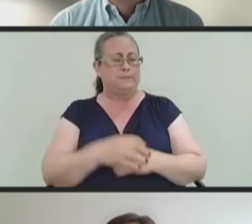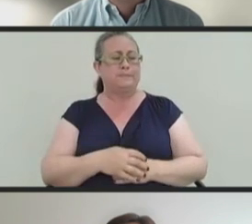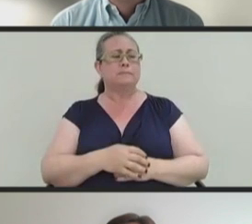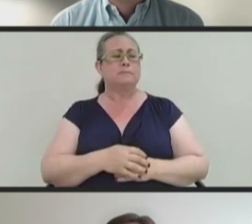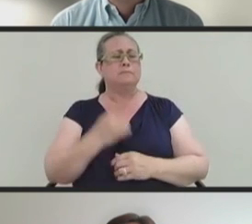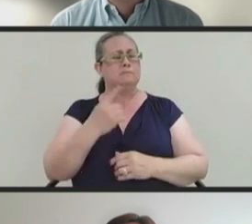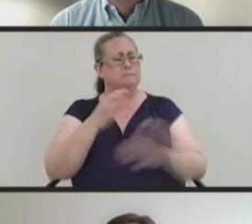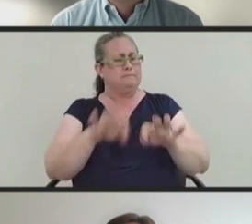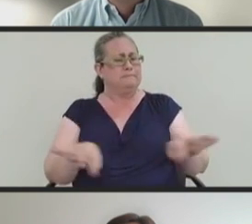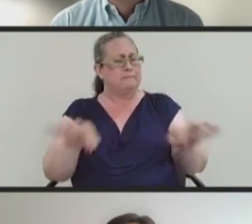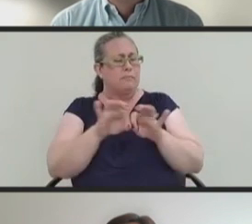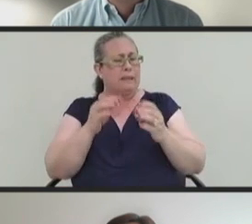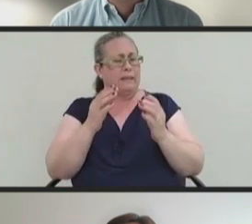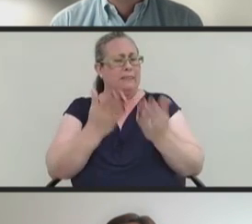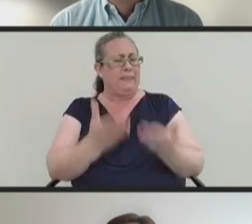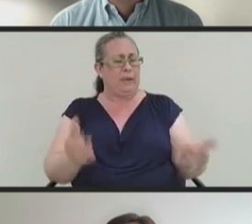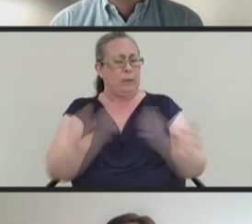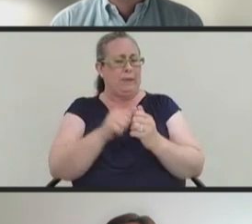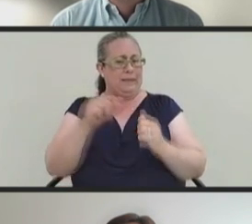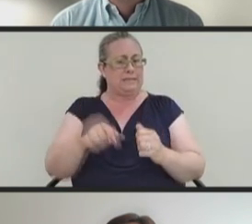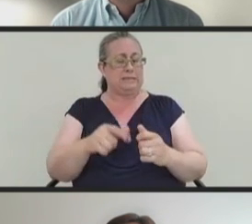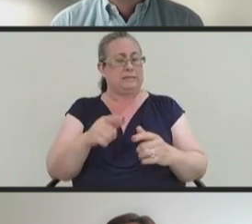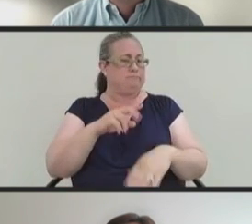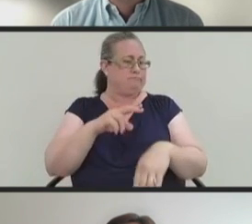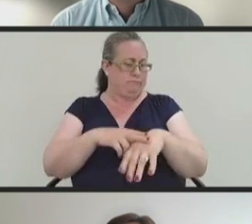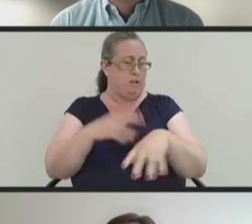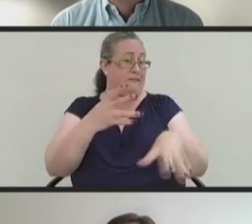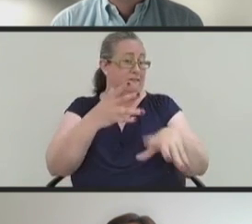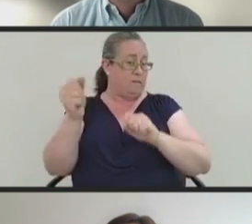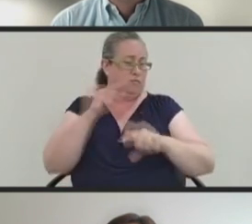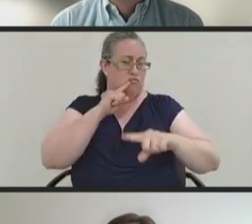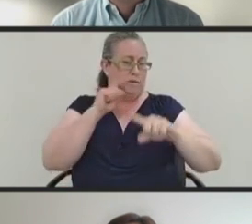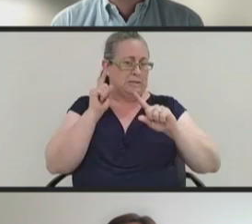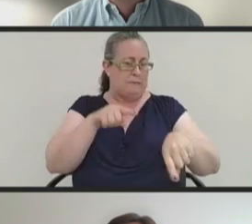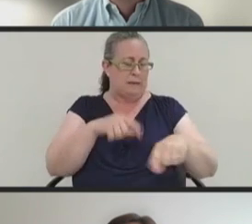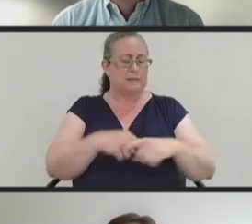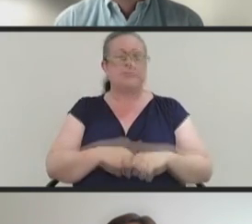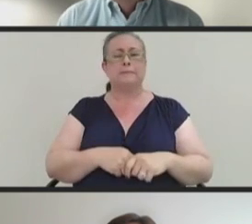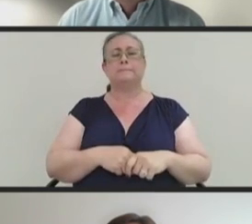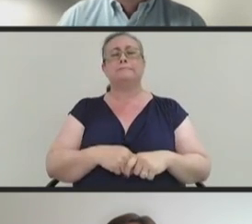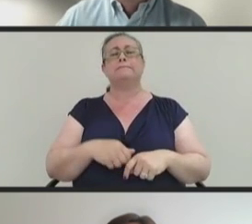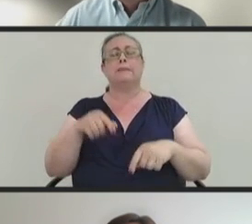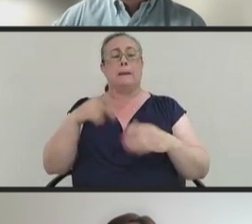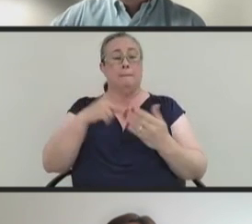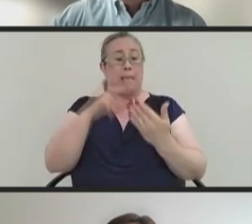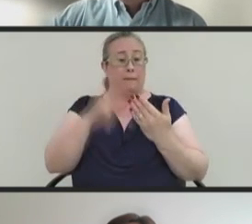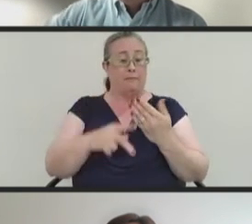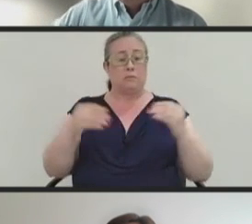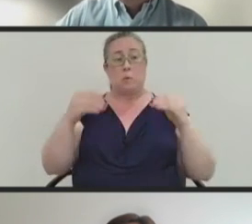this is obviously rapid response, and these new platforms that are much faster, more efficient,